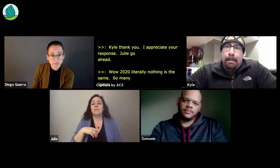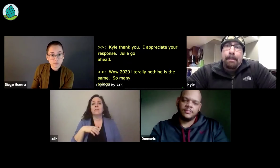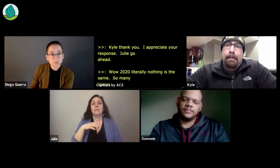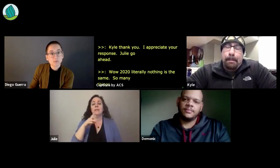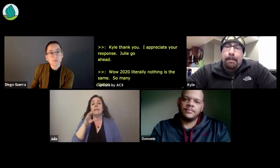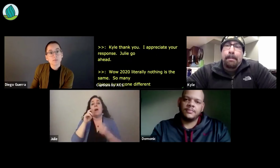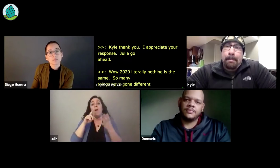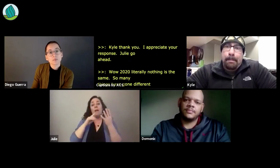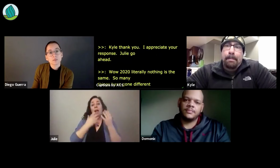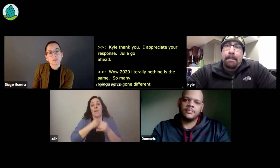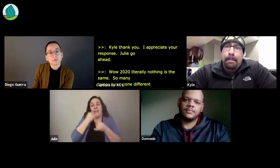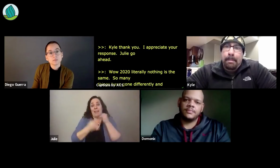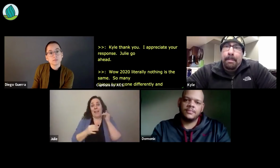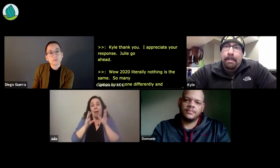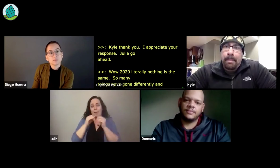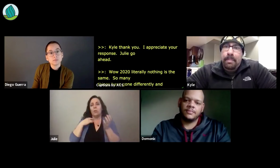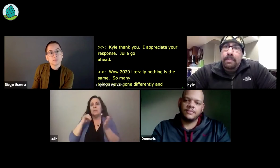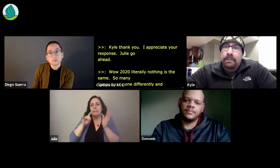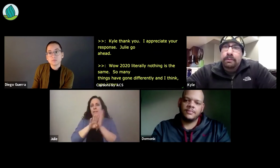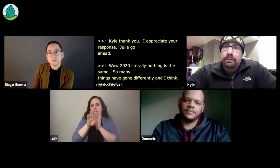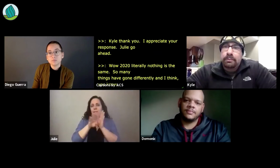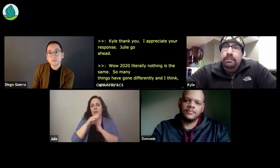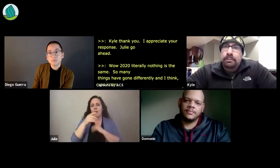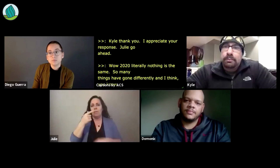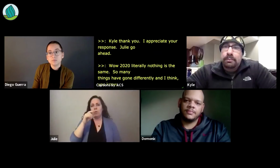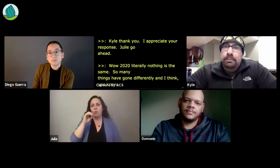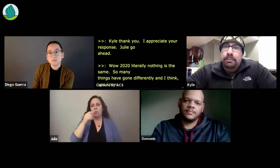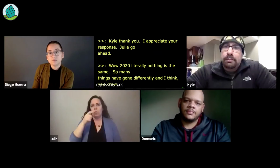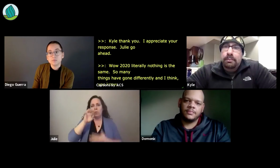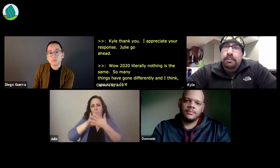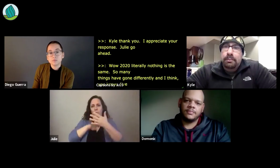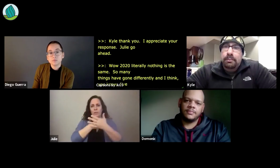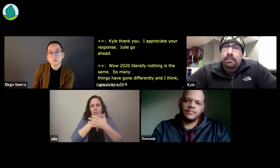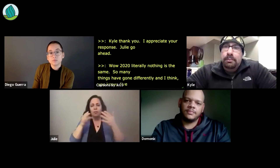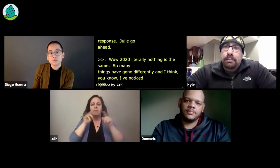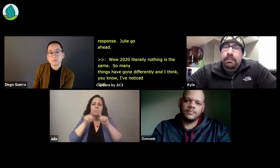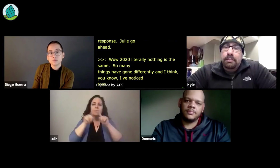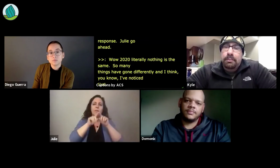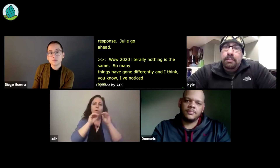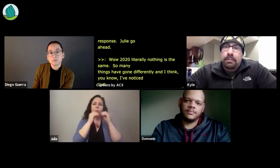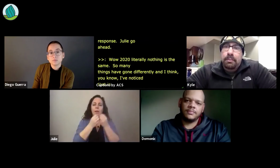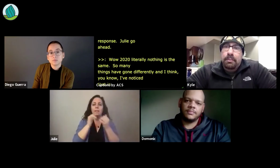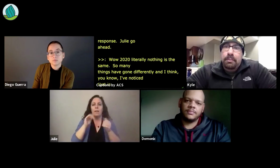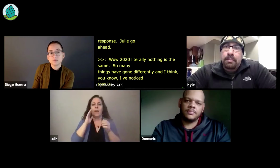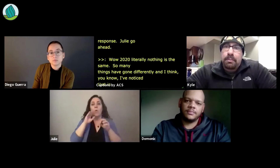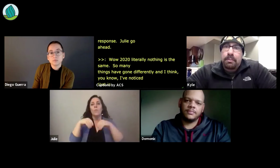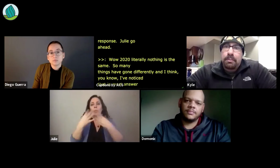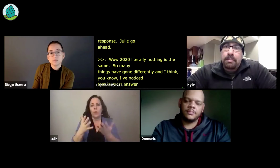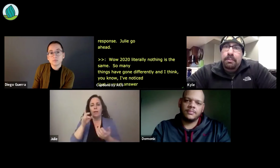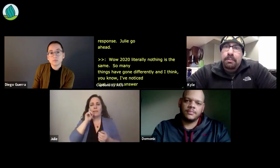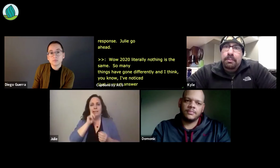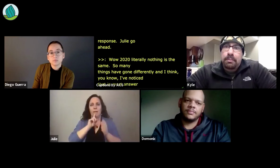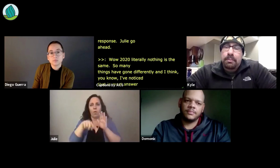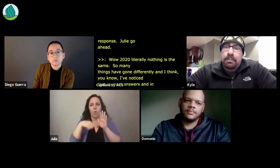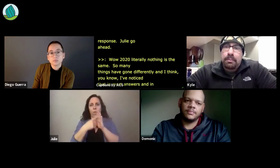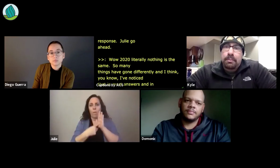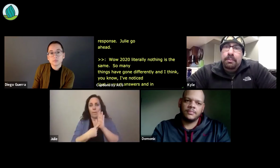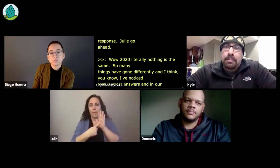and at our final meeting, we set up a Google spreadsheet with different organizations who'd be willing to provide a deaf role model. We had a lengthy list.